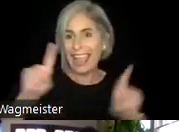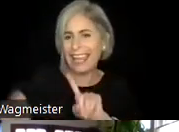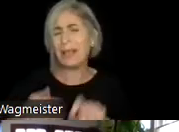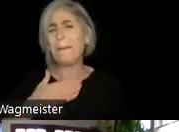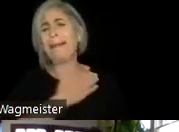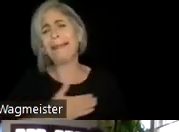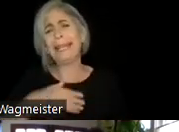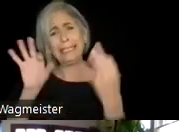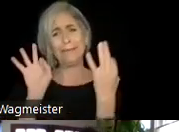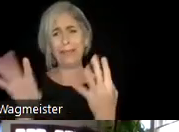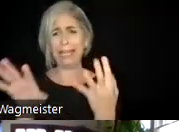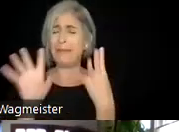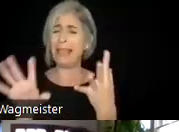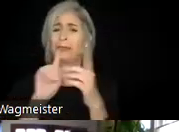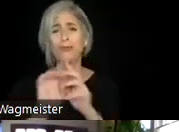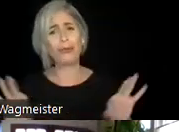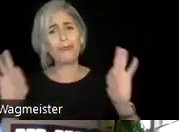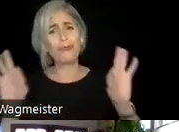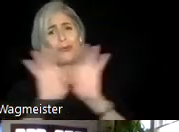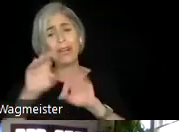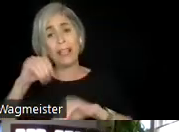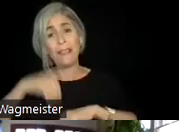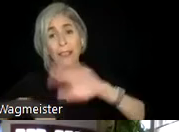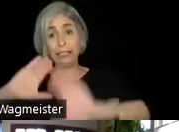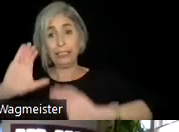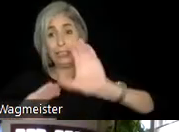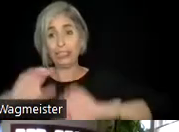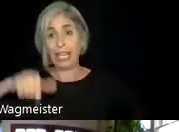for sharing your expertise. We're at the end of the three days